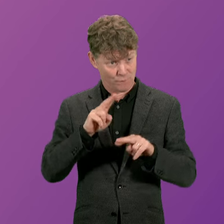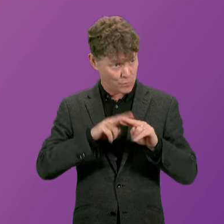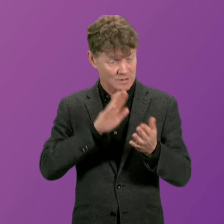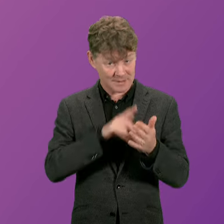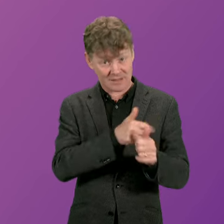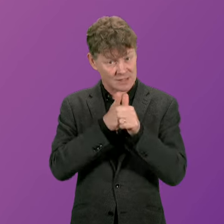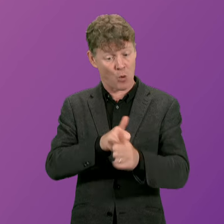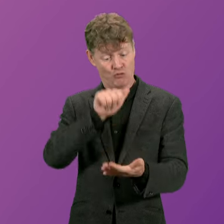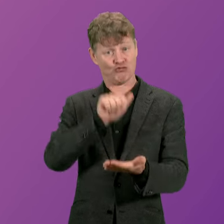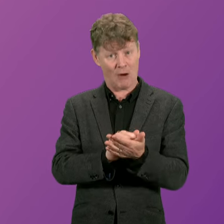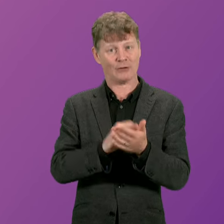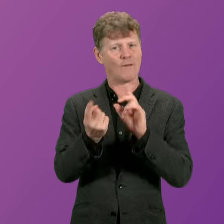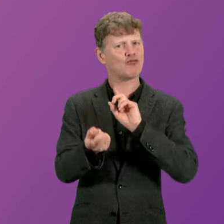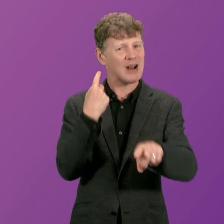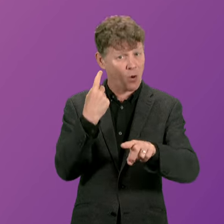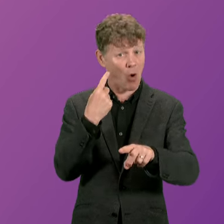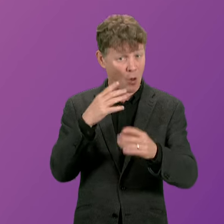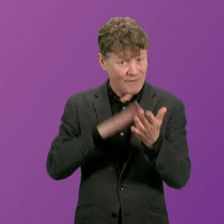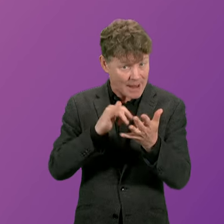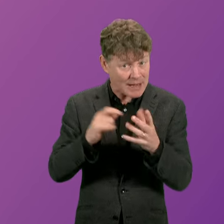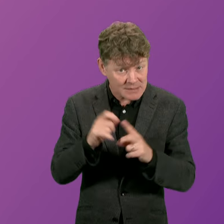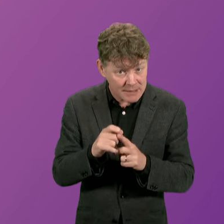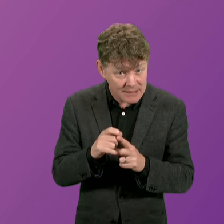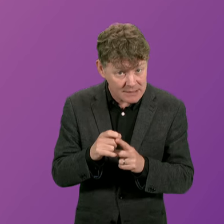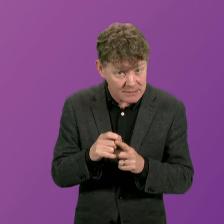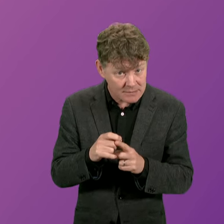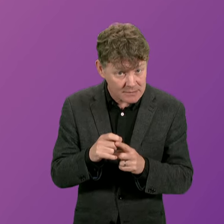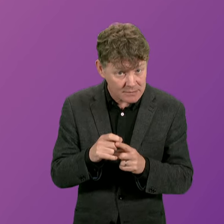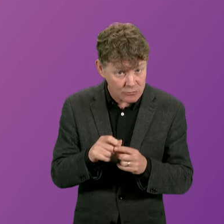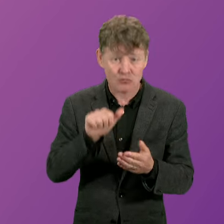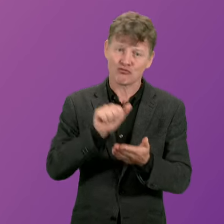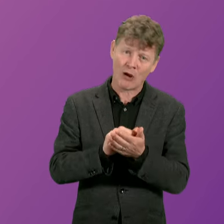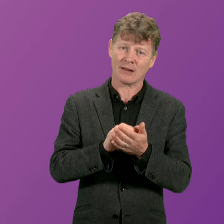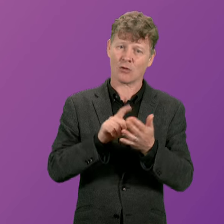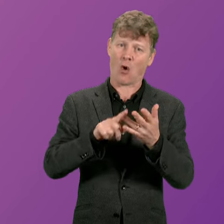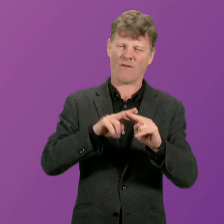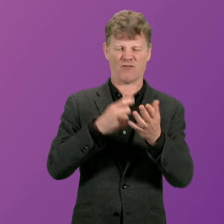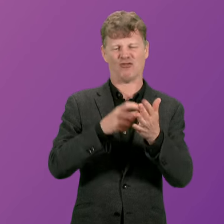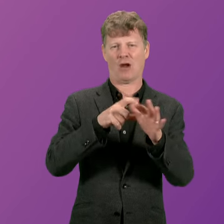right of recall of MSPs? If so, does he think that those who are suspended for more than 10